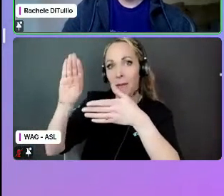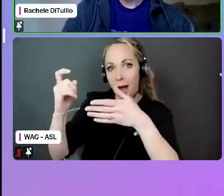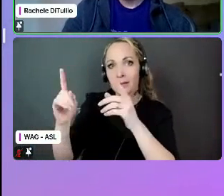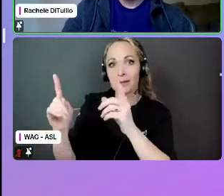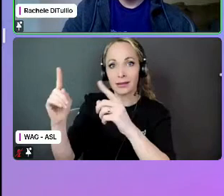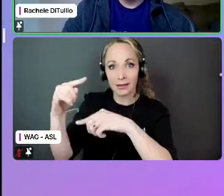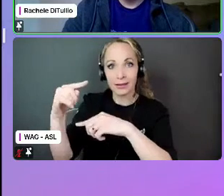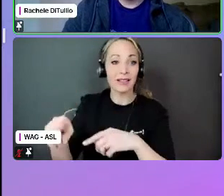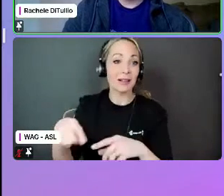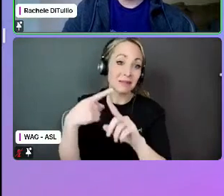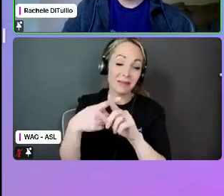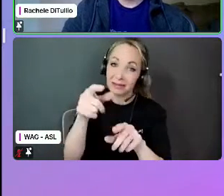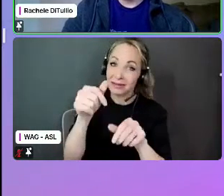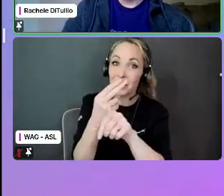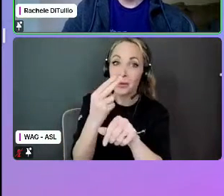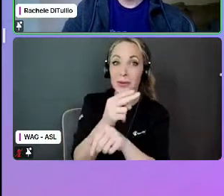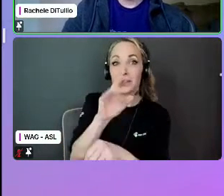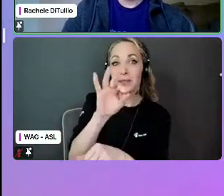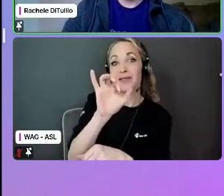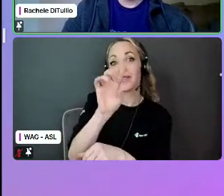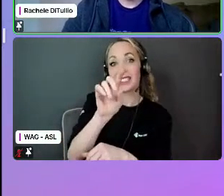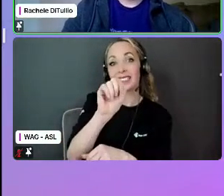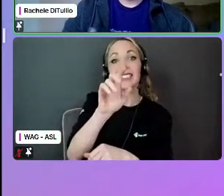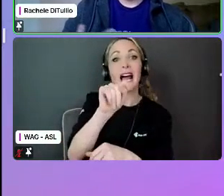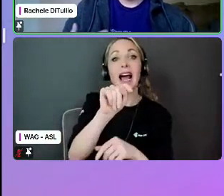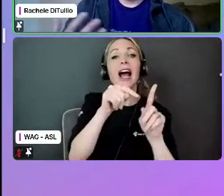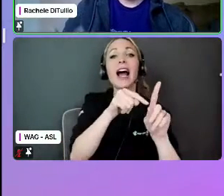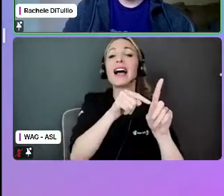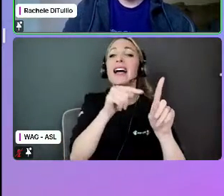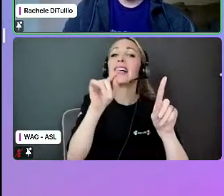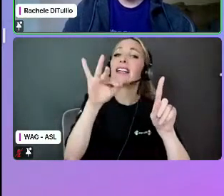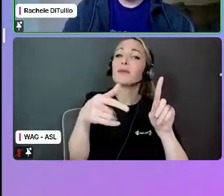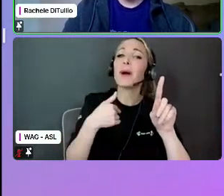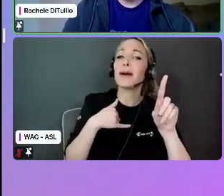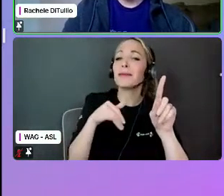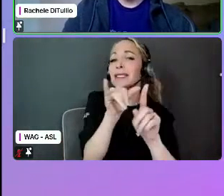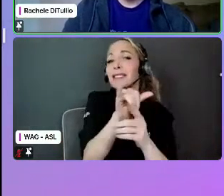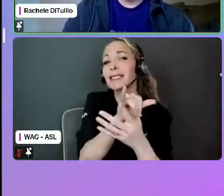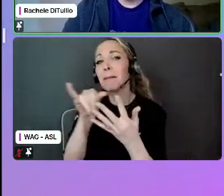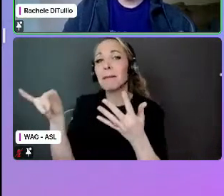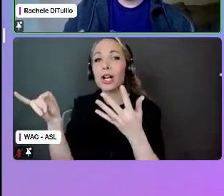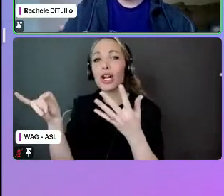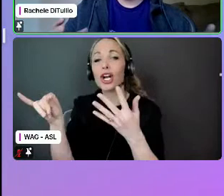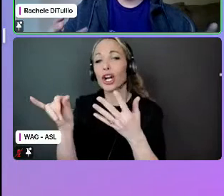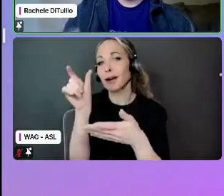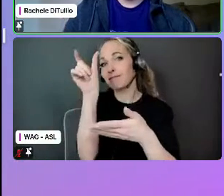a label for your checkboxes or radio buttons. You could also use fieldset and legend for a